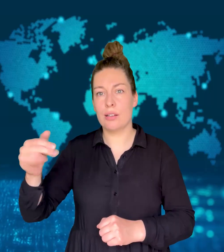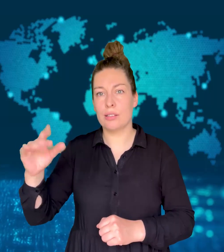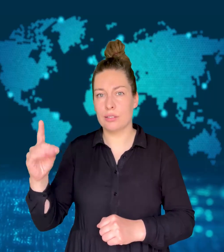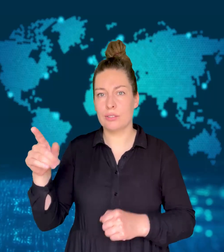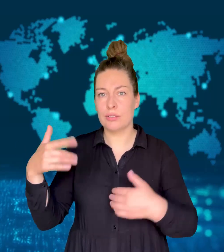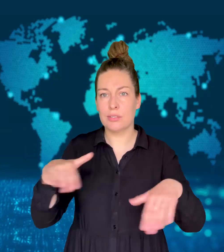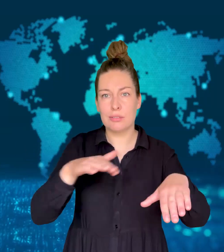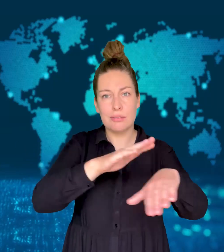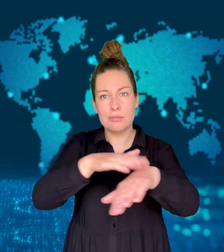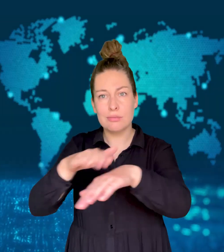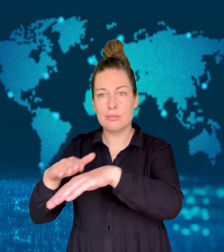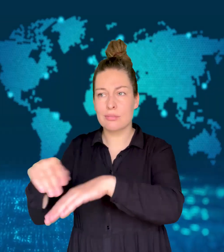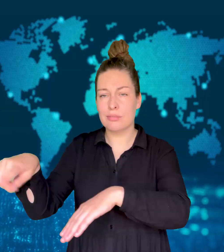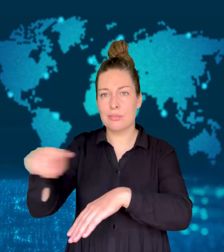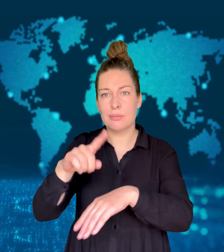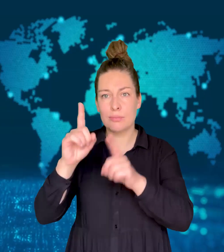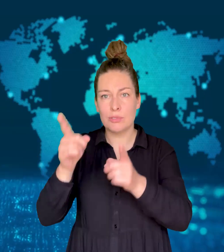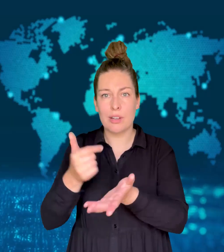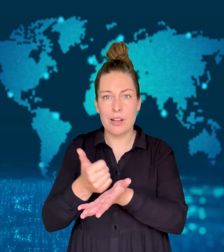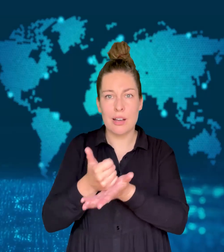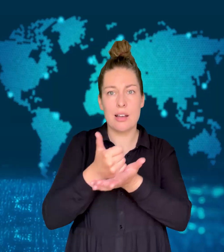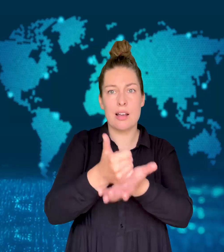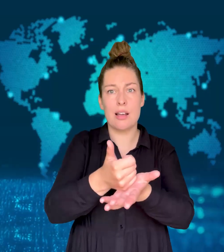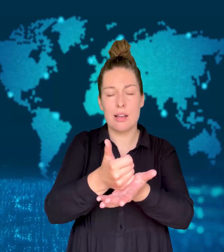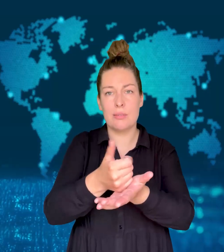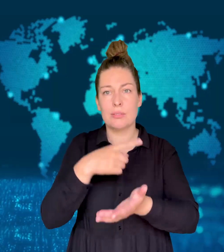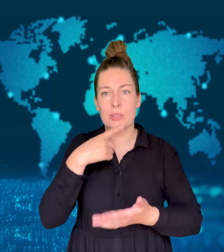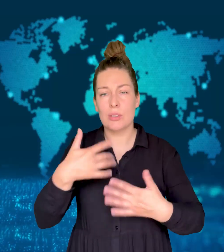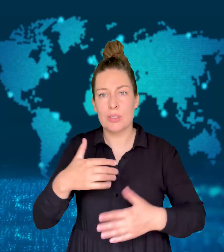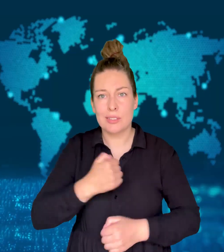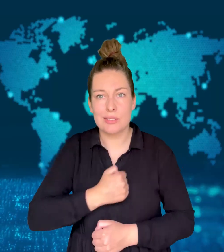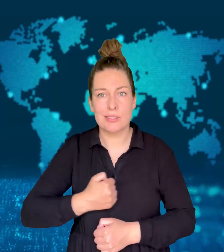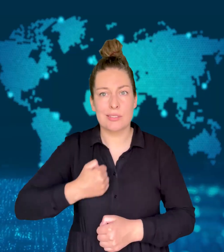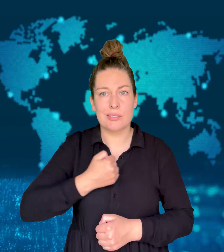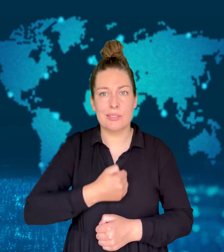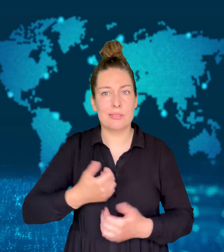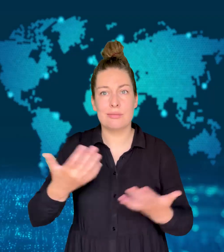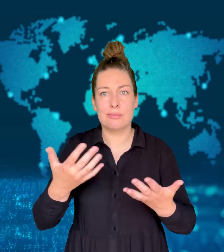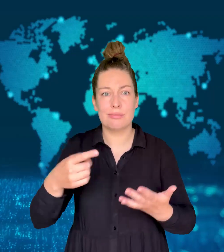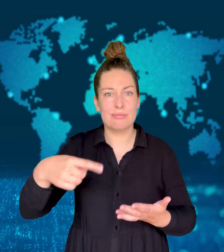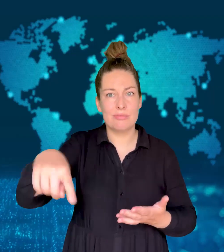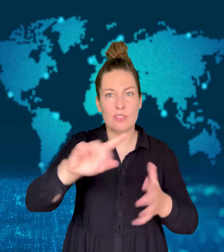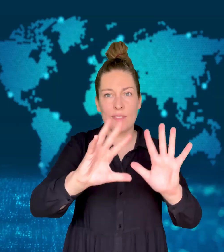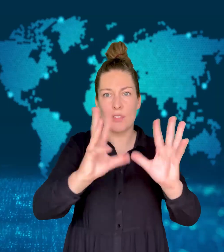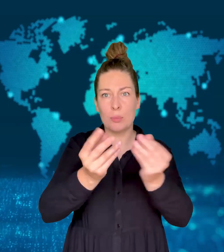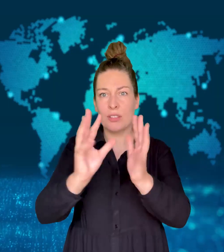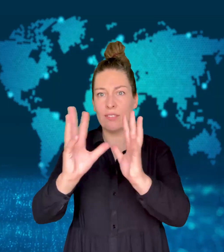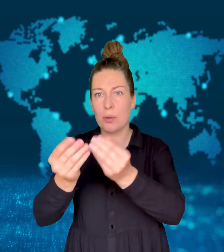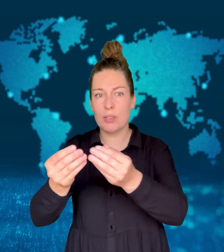A Taliban government spokesman, Zabihullah Mujahid, called on aid groups for help.